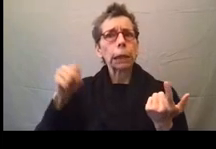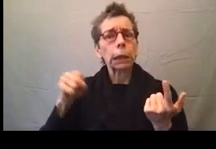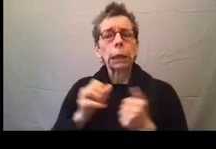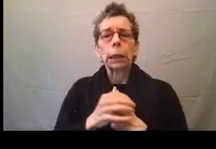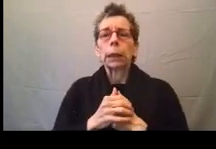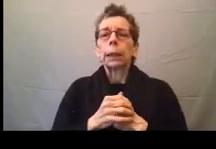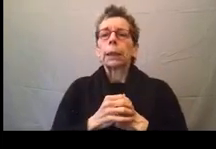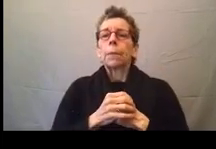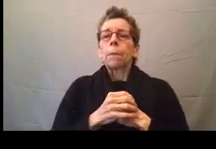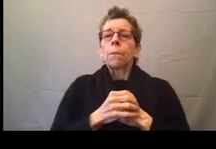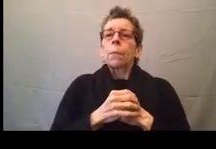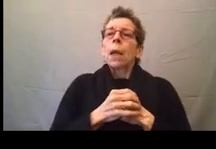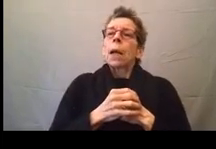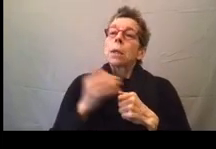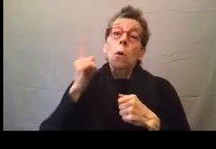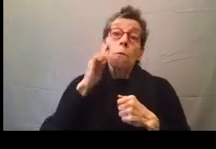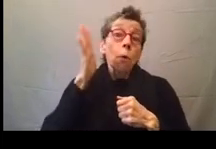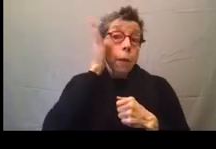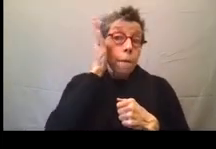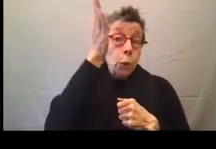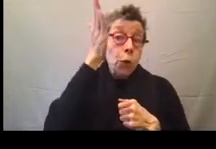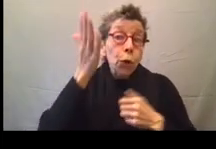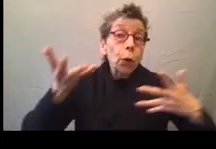questions for the future. And you have heard me kind of mention this a number of times